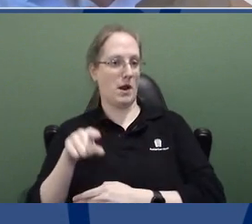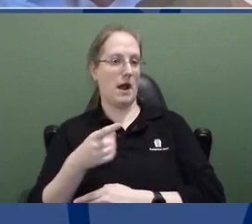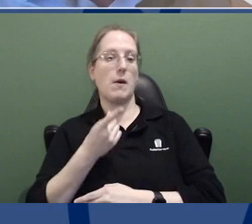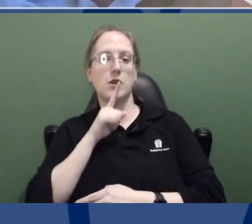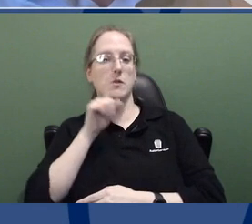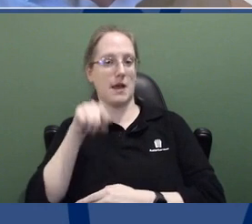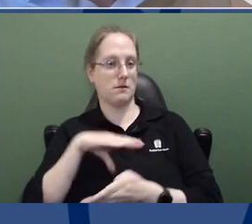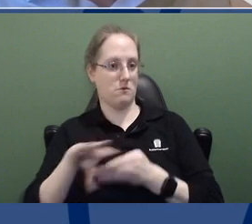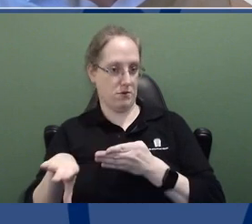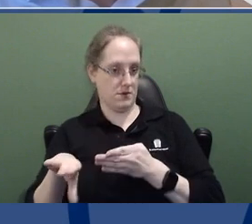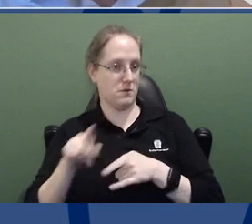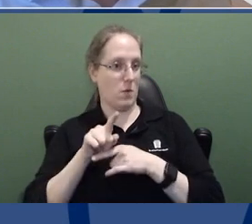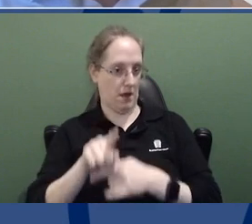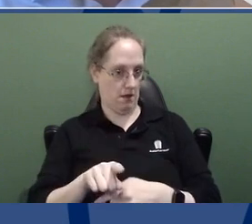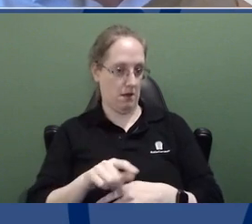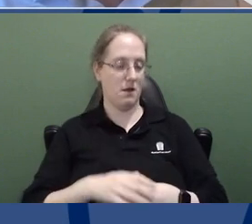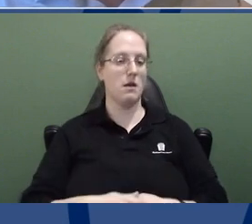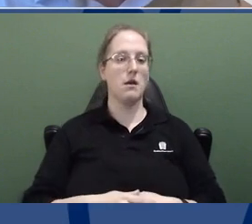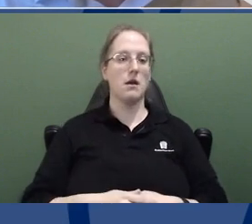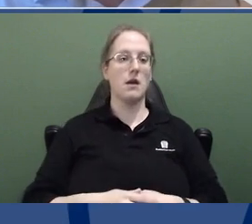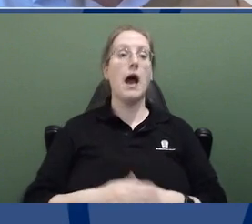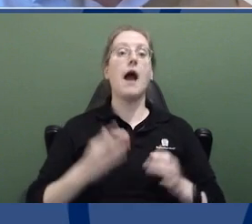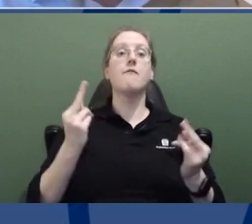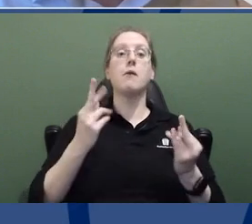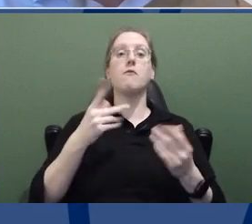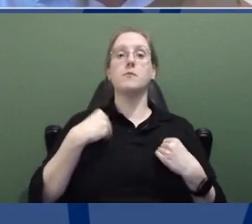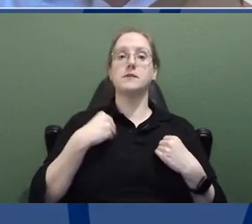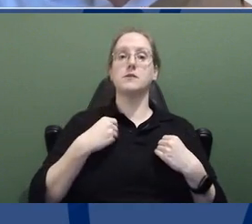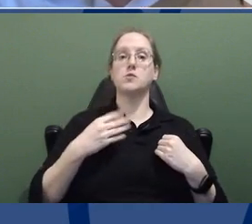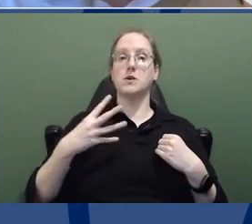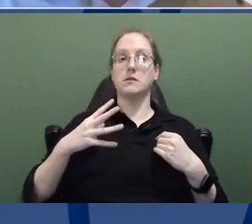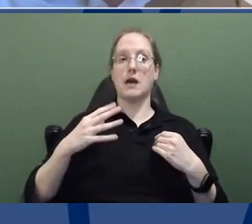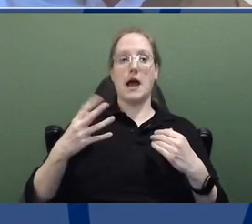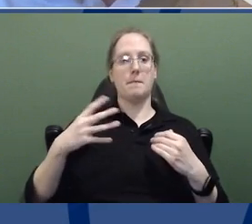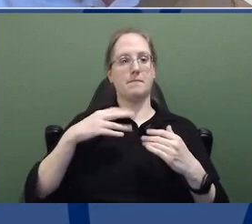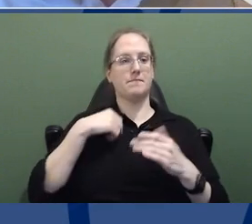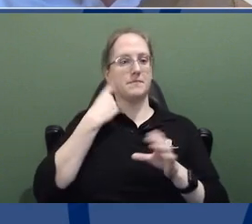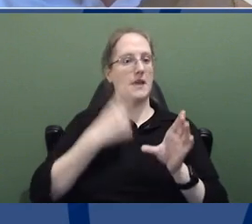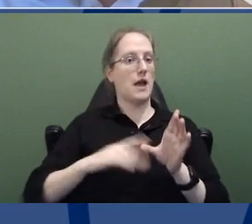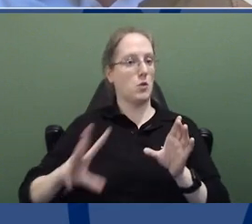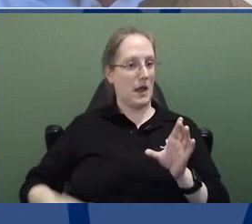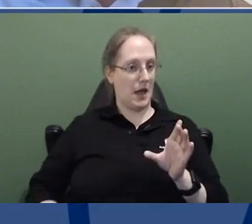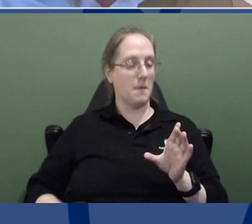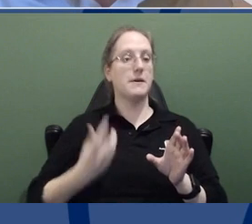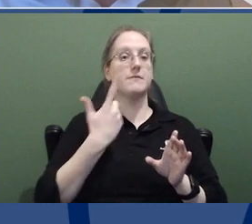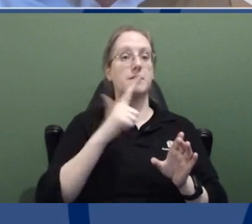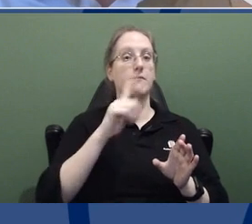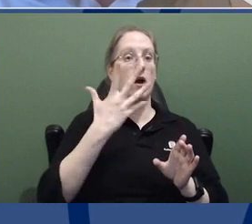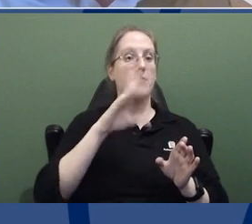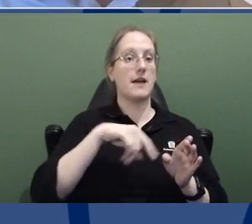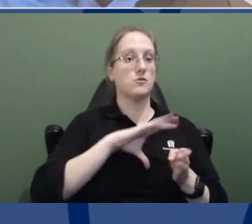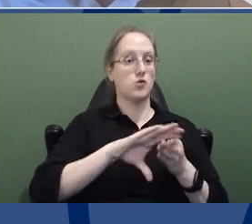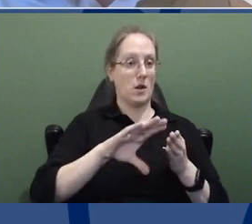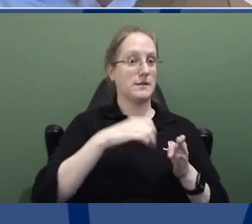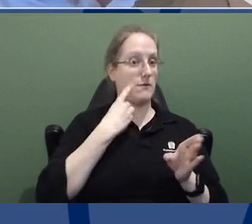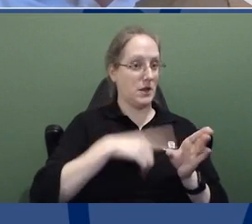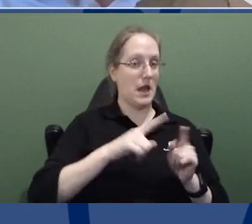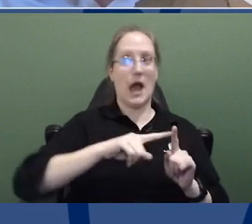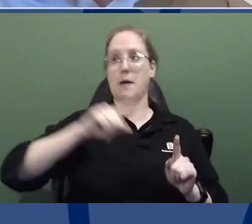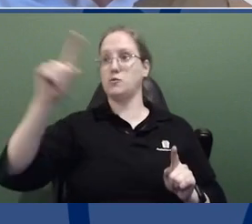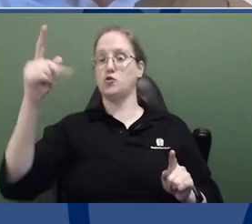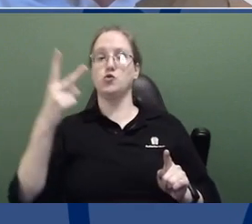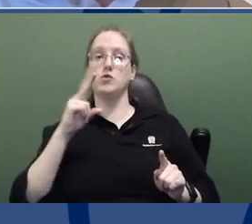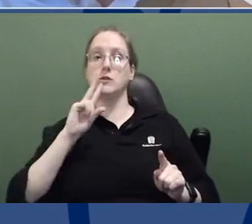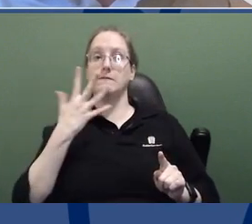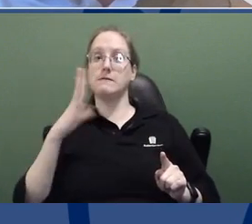with an annual turnover of between $75,000 a year and $250 million a year. And we will